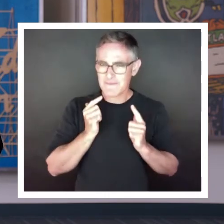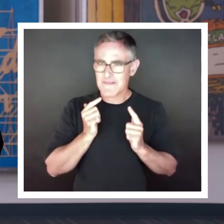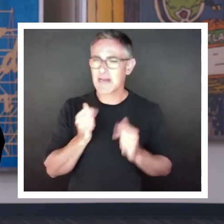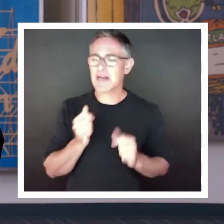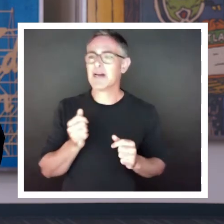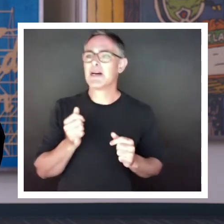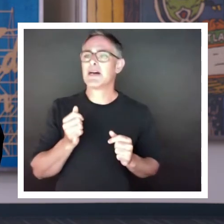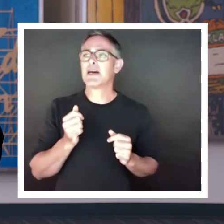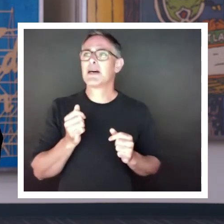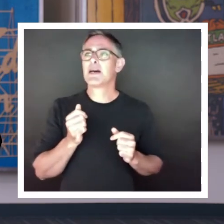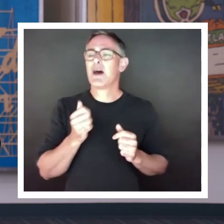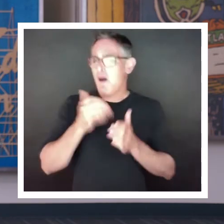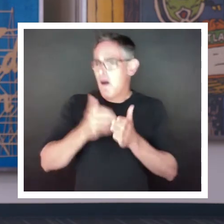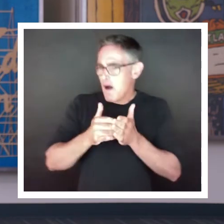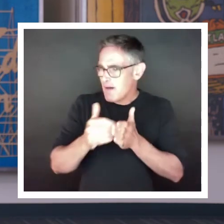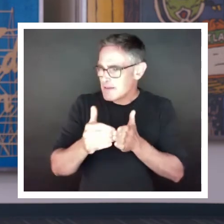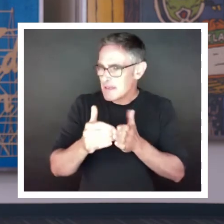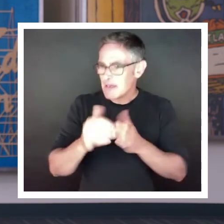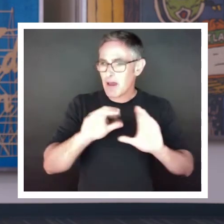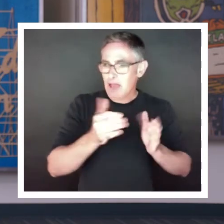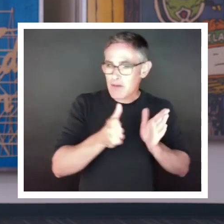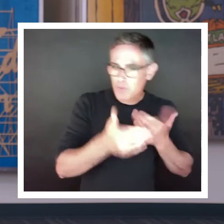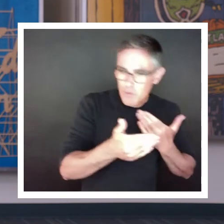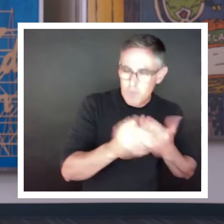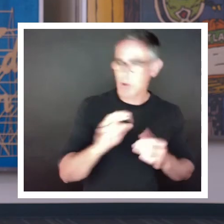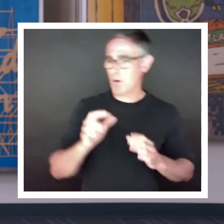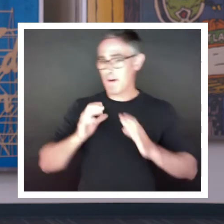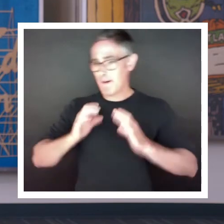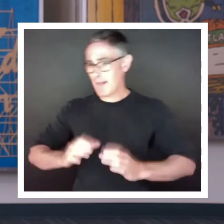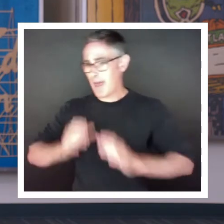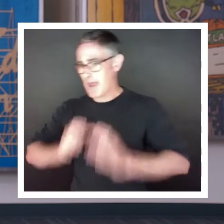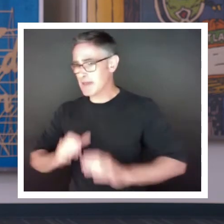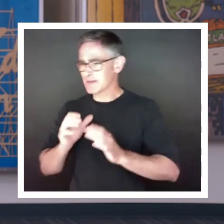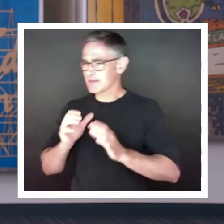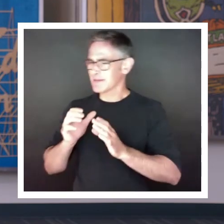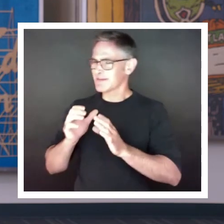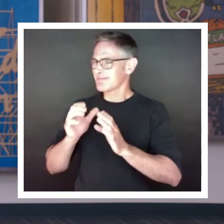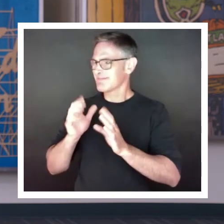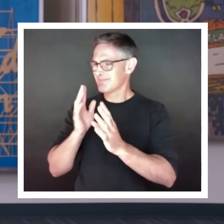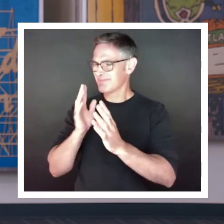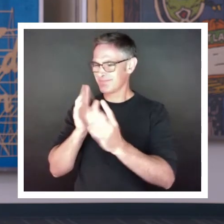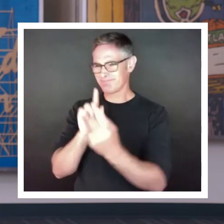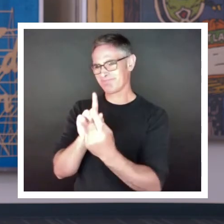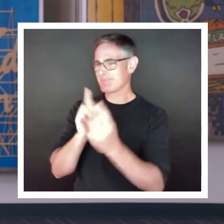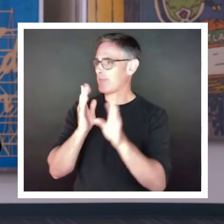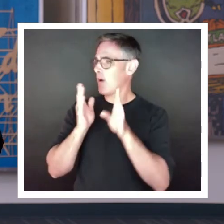Often in classrooms or with clients and hallways, we have these huge elephants staring us down